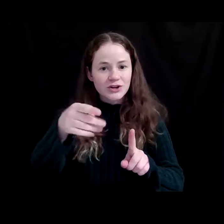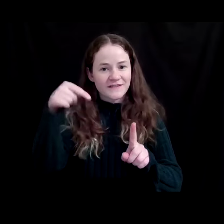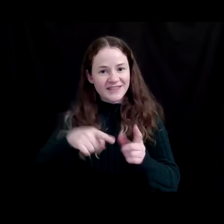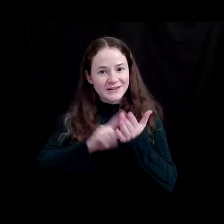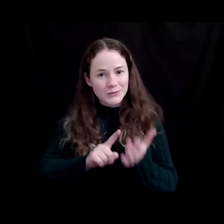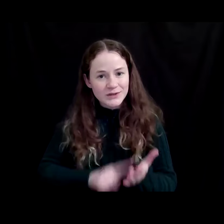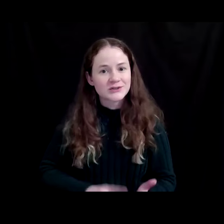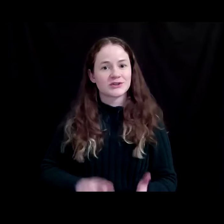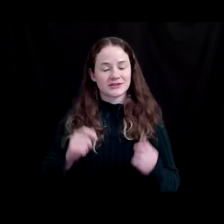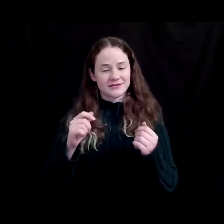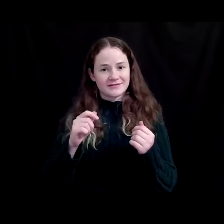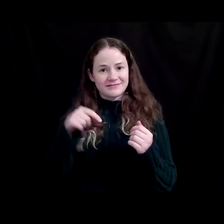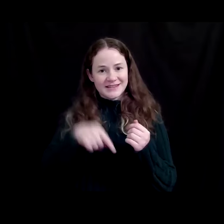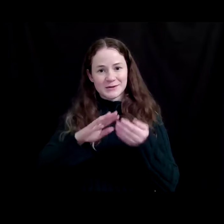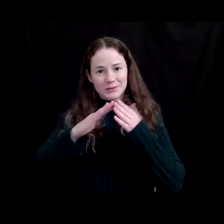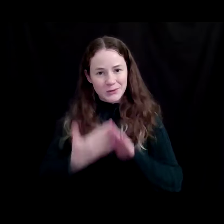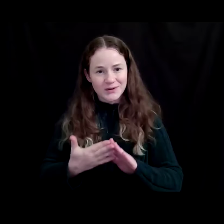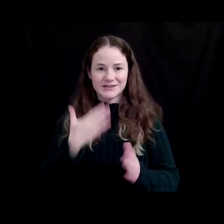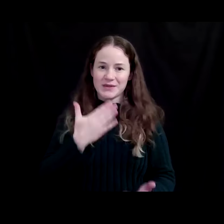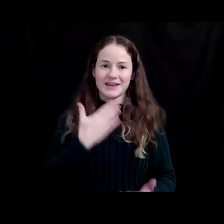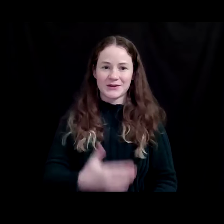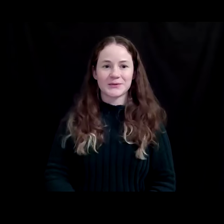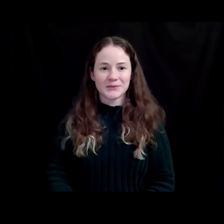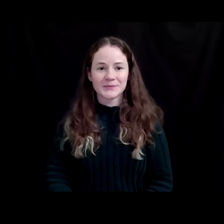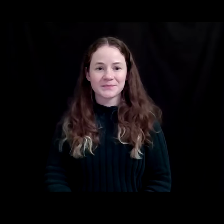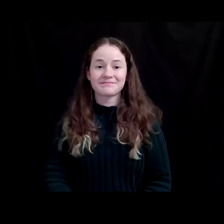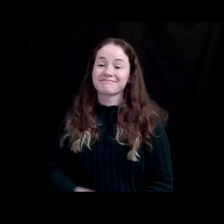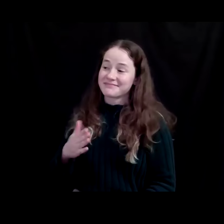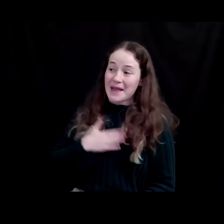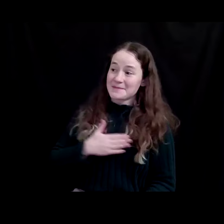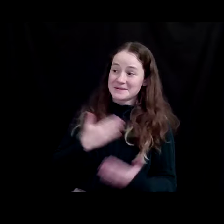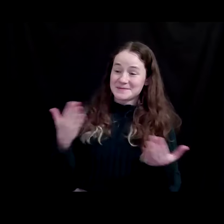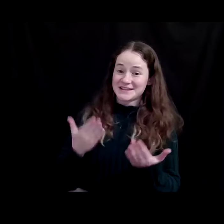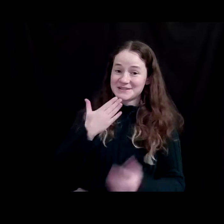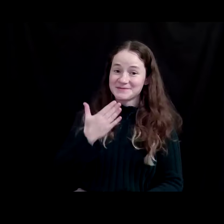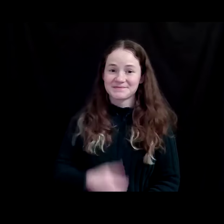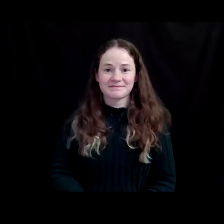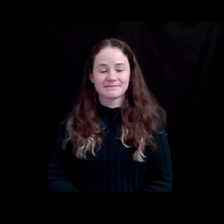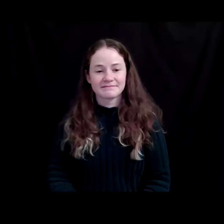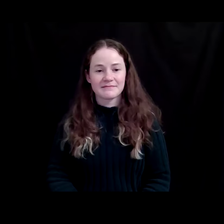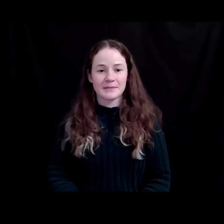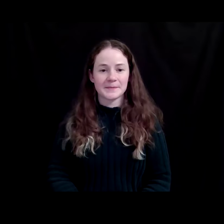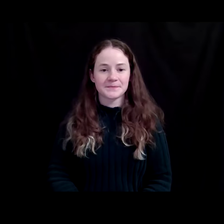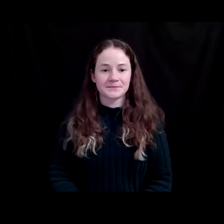participants are from. So, thank you. Yeah, happy to be here.